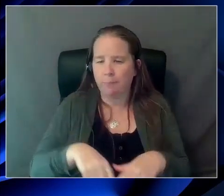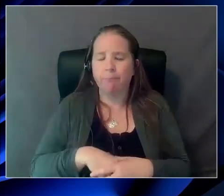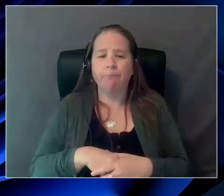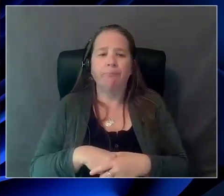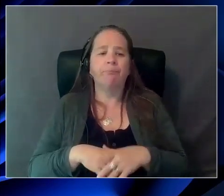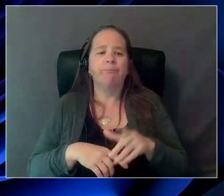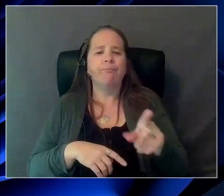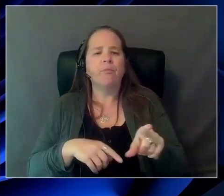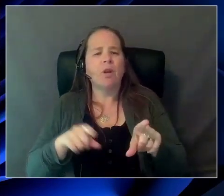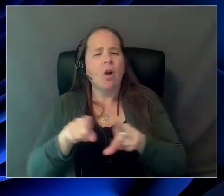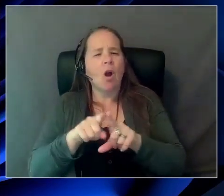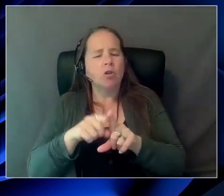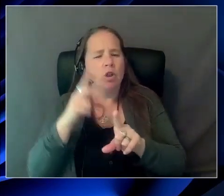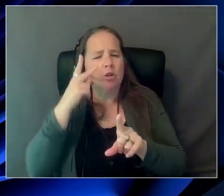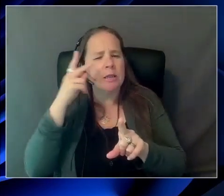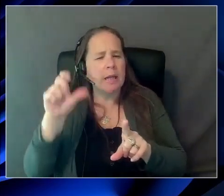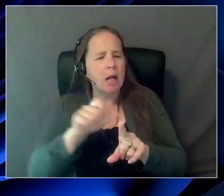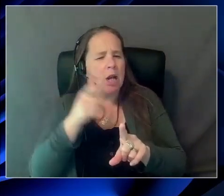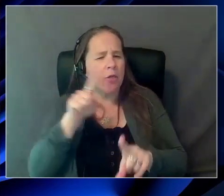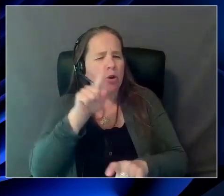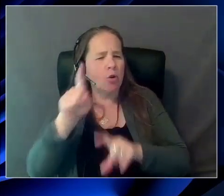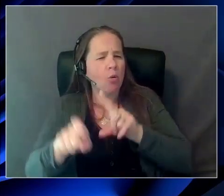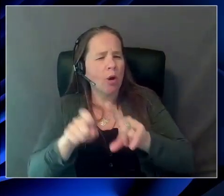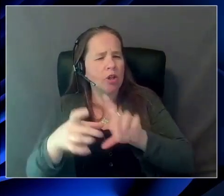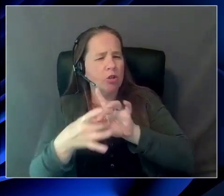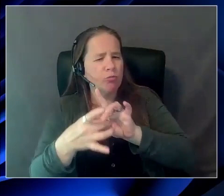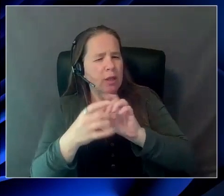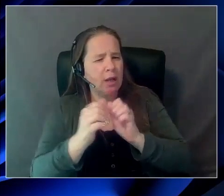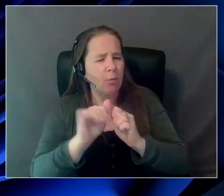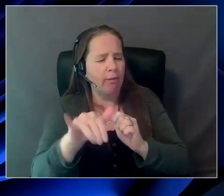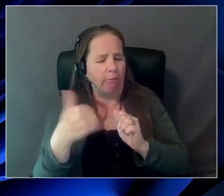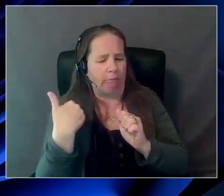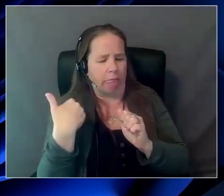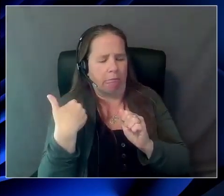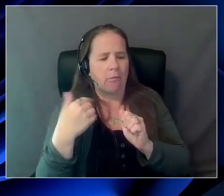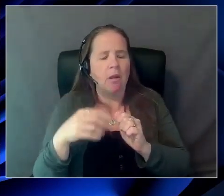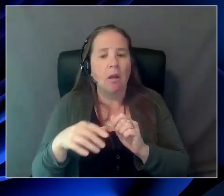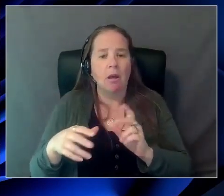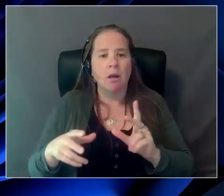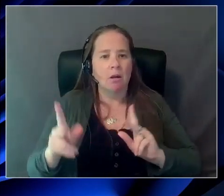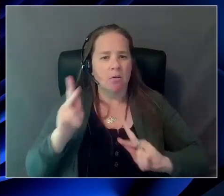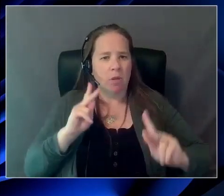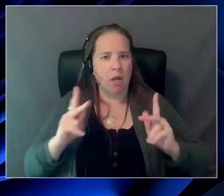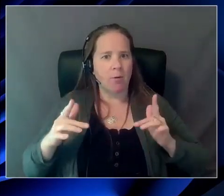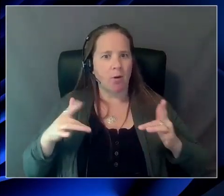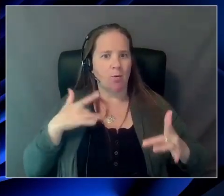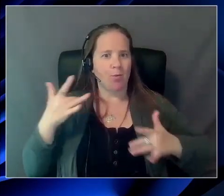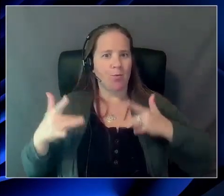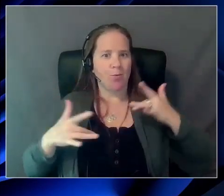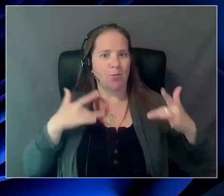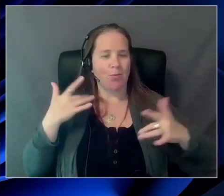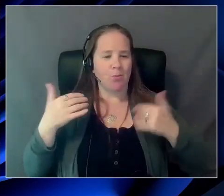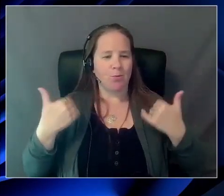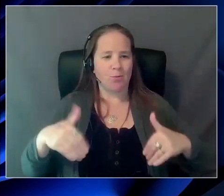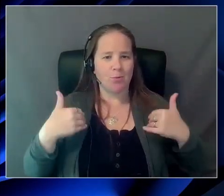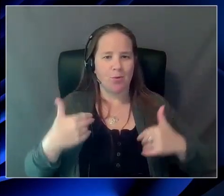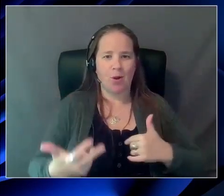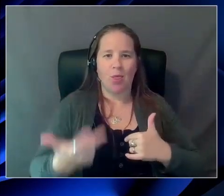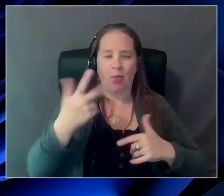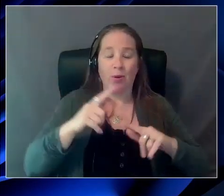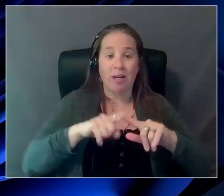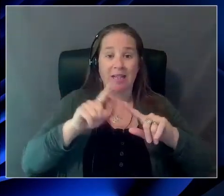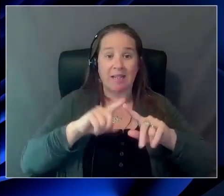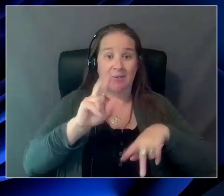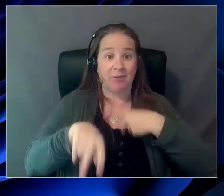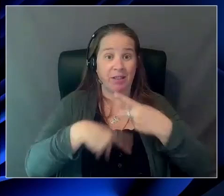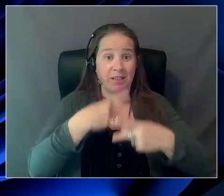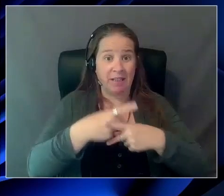And we’re actually seeing another related question, people are excited that we are showing 3 different screen readers on windows 11 and